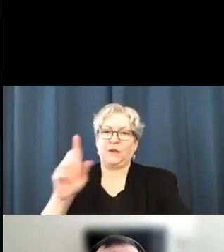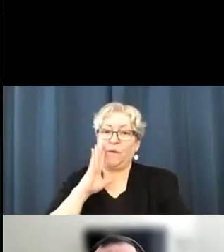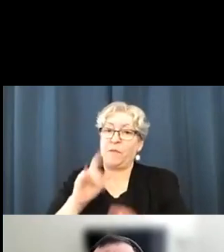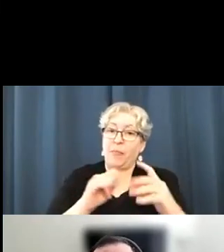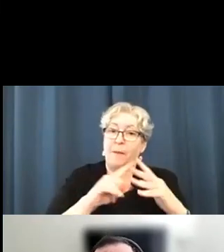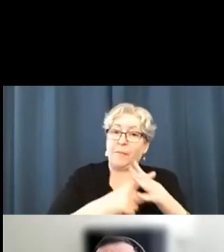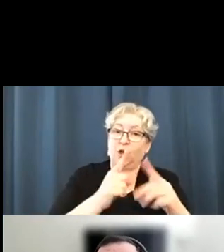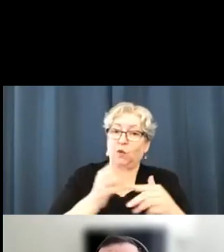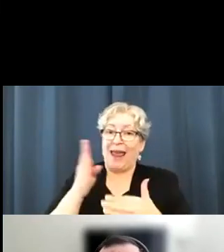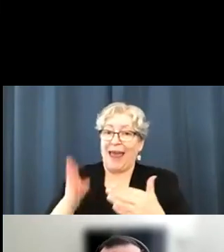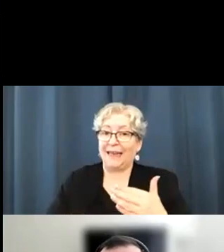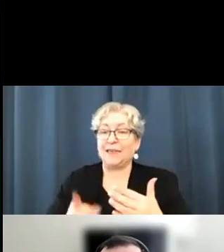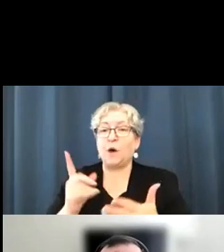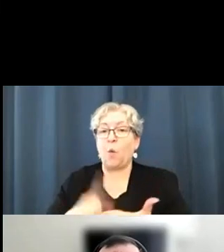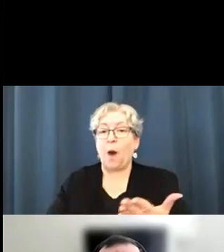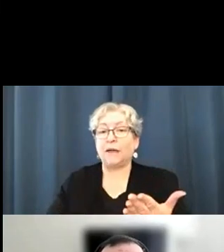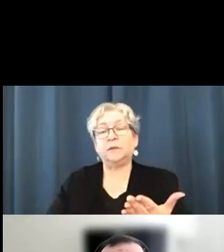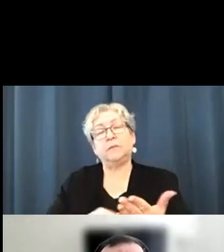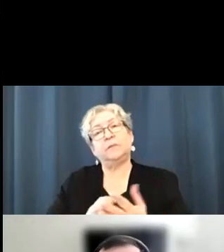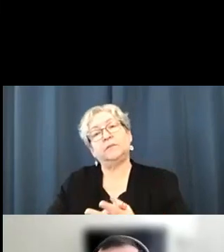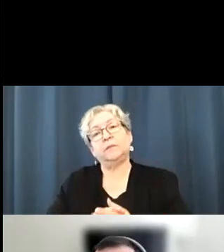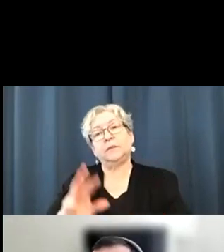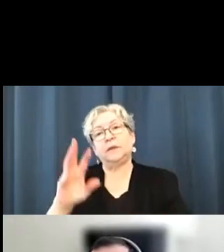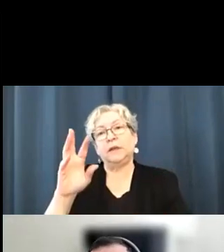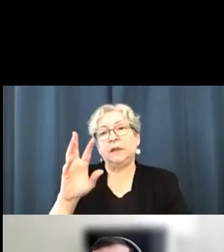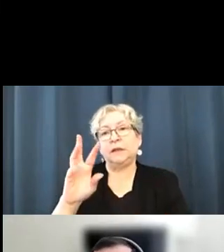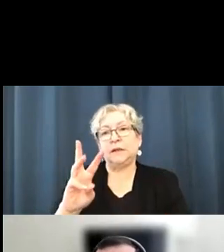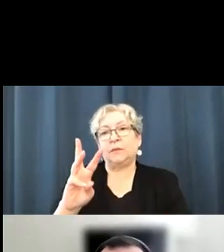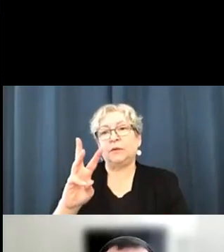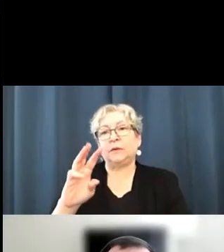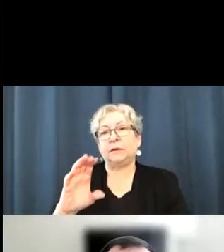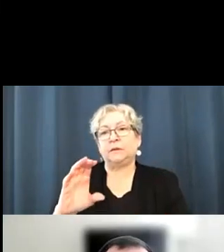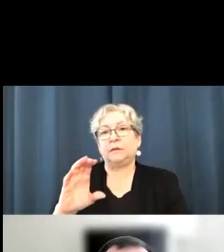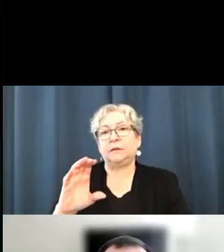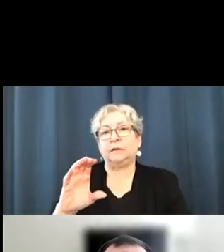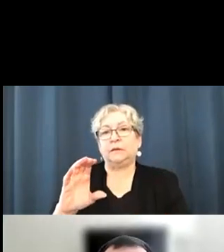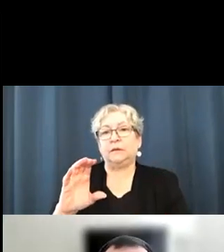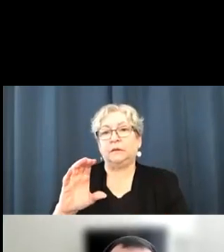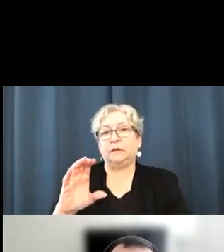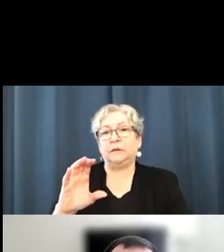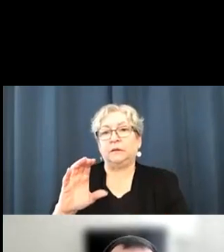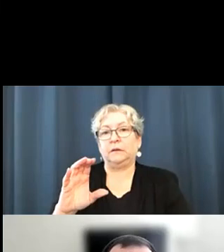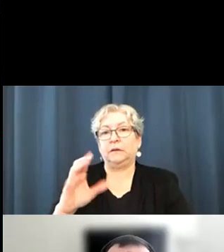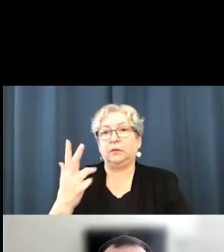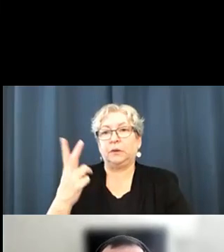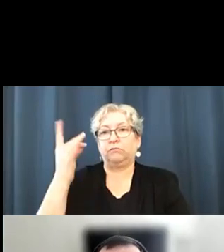what the W3C, the people that regulate standards on the internet, think makes an accessible website